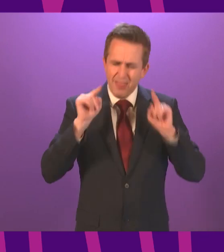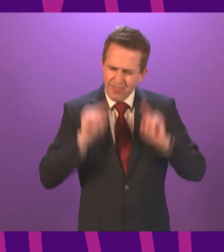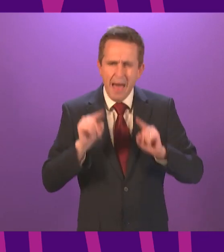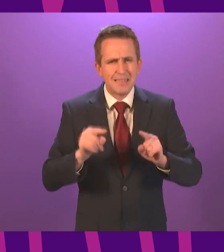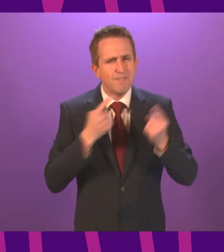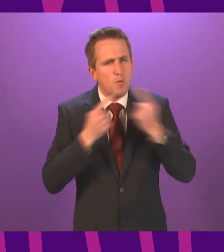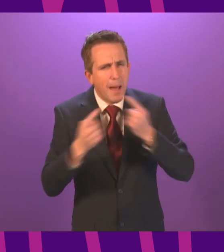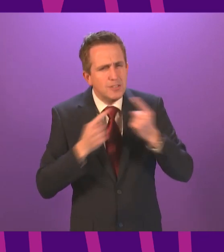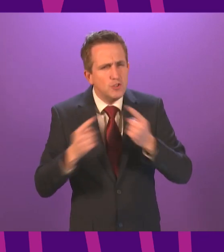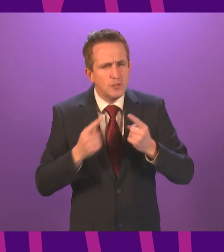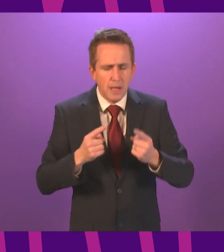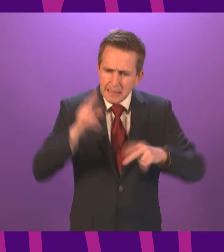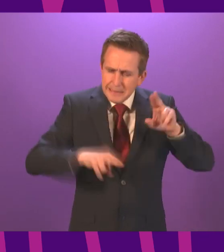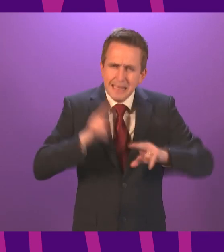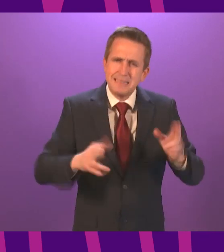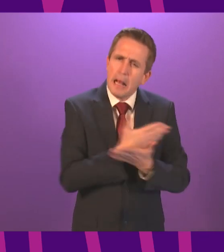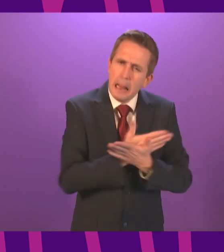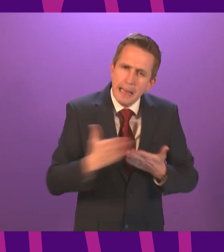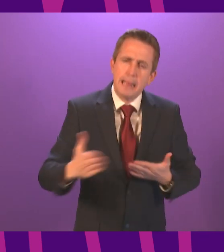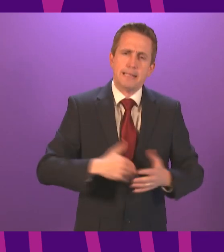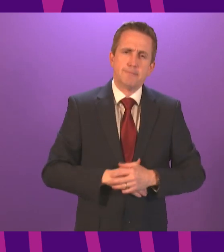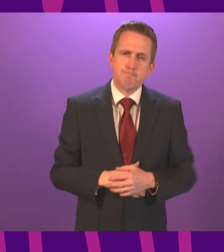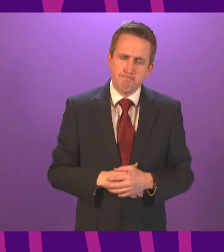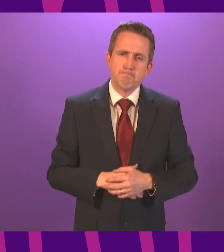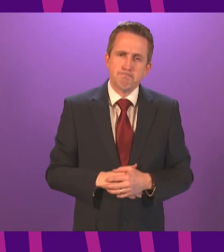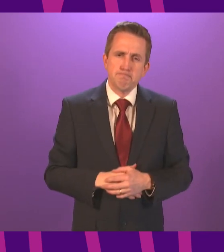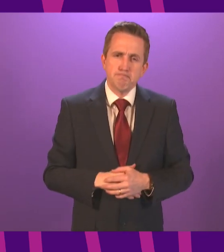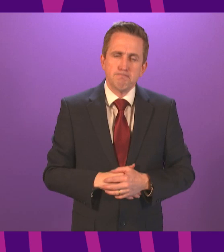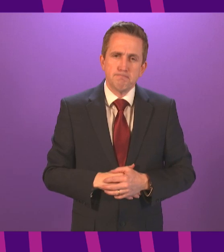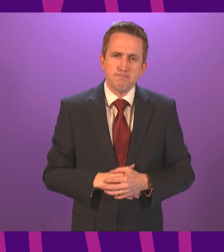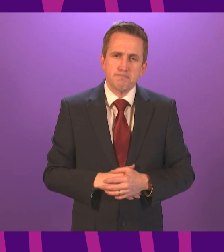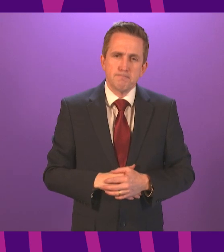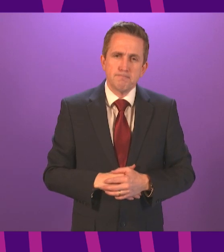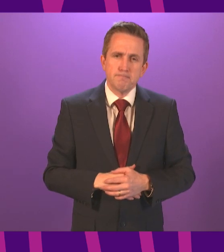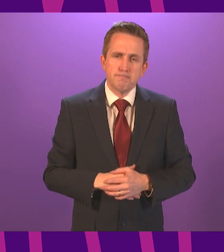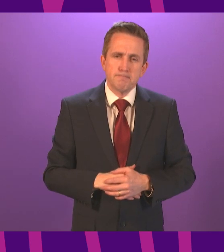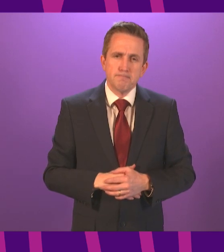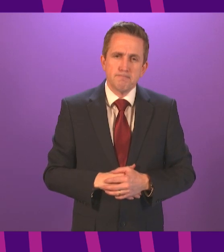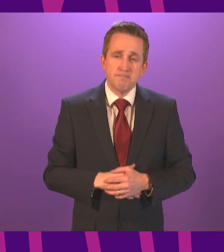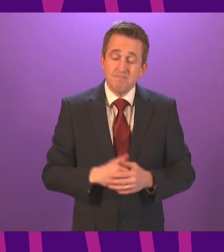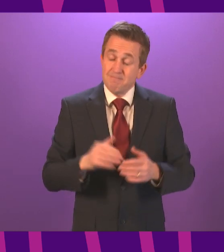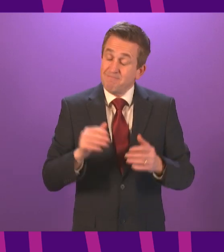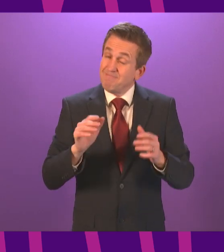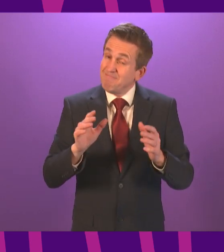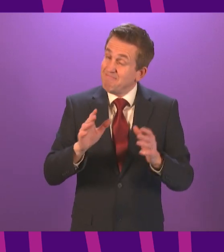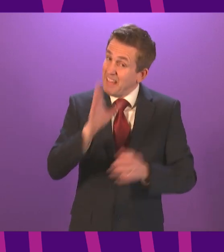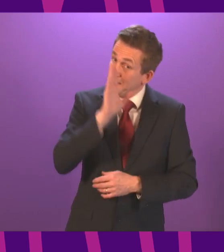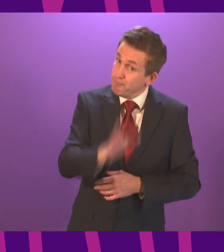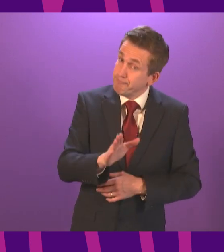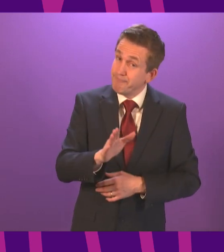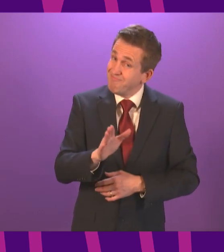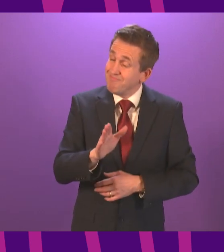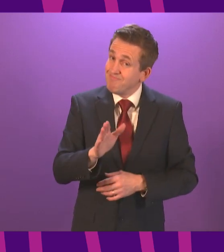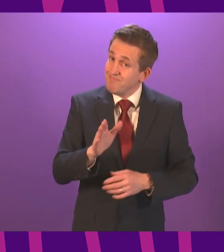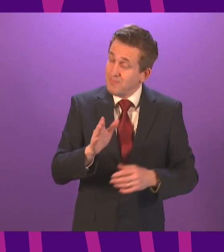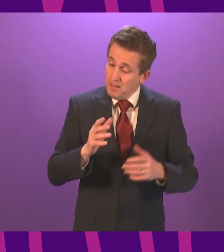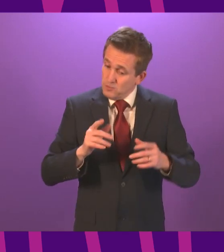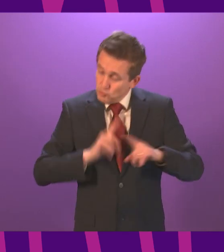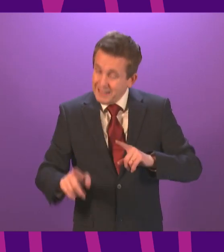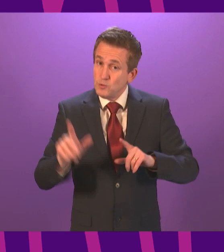I do not underestimate how difficult the balance will be for us all to strike. I want people